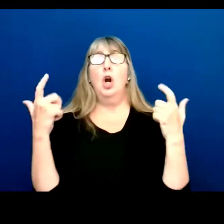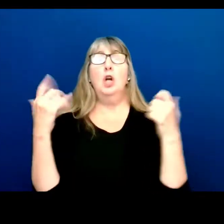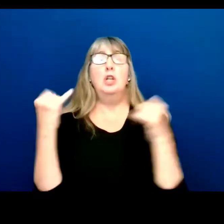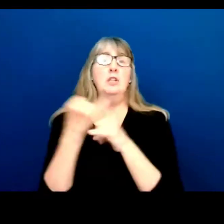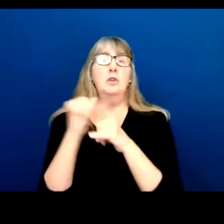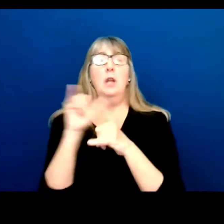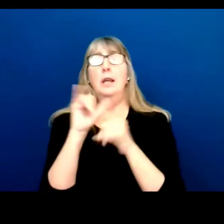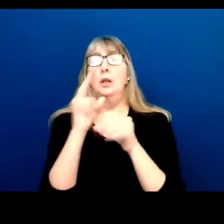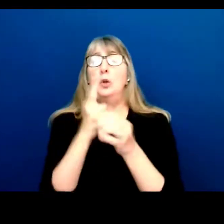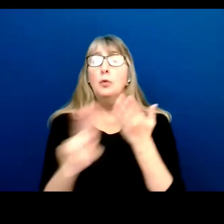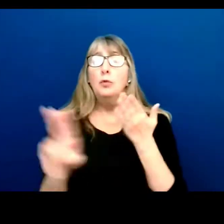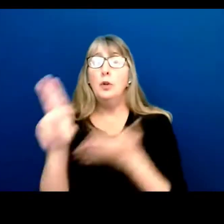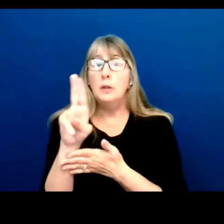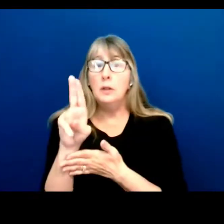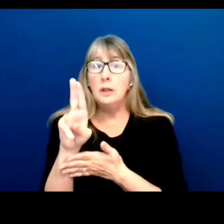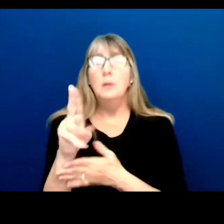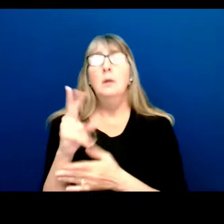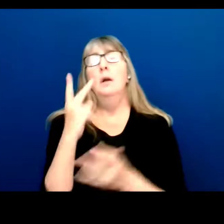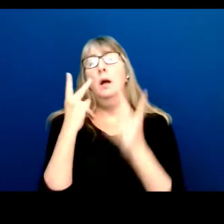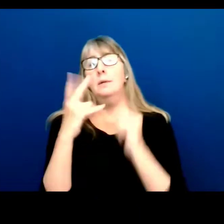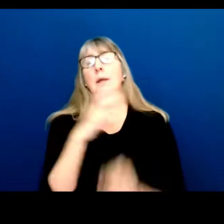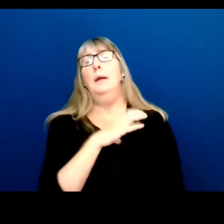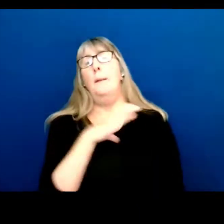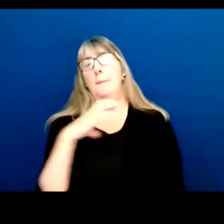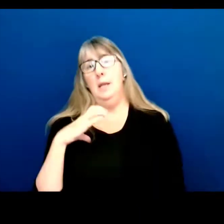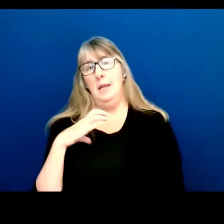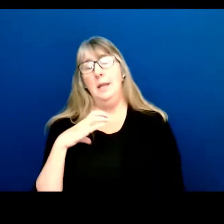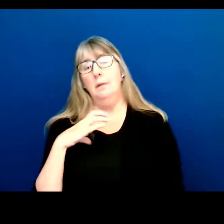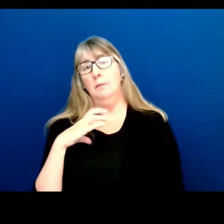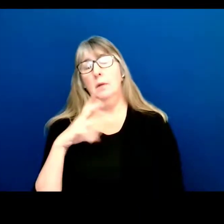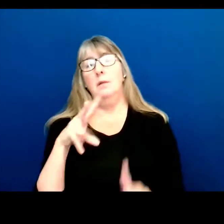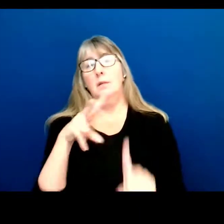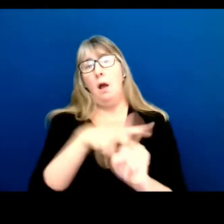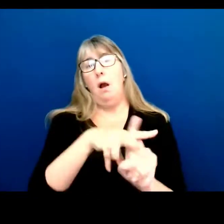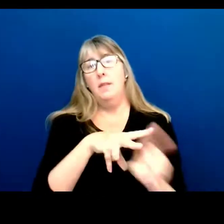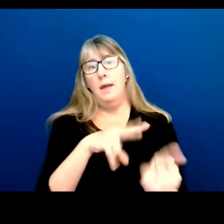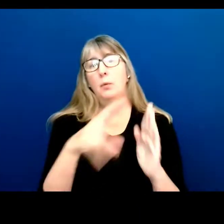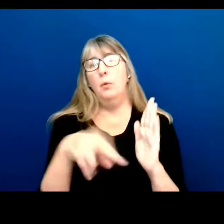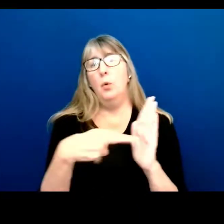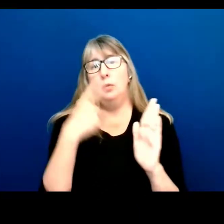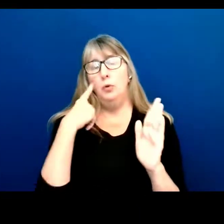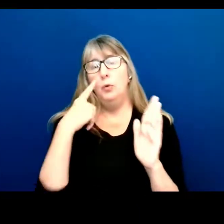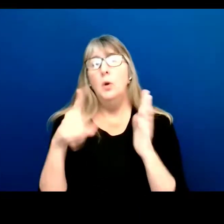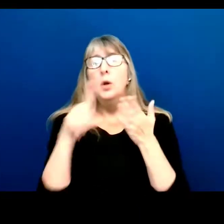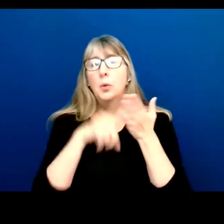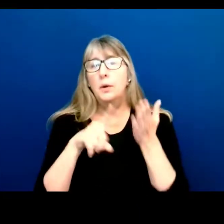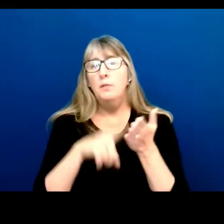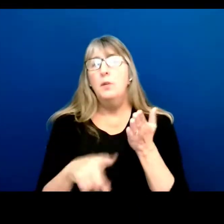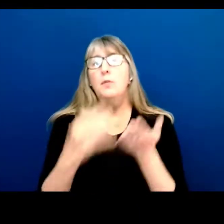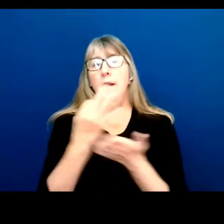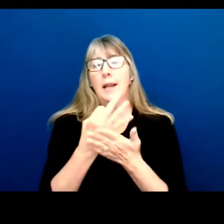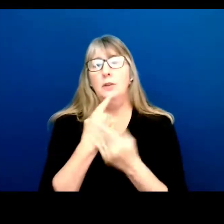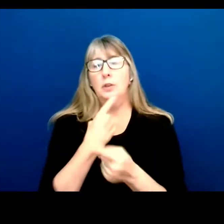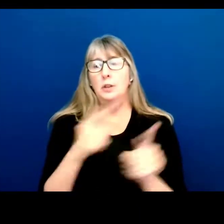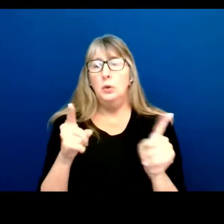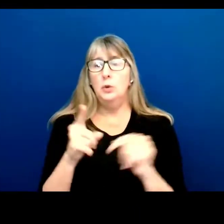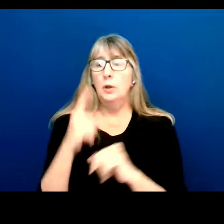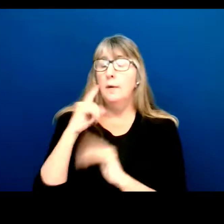I typically see a committee is assigned that will to review a financial disclosure. For a smaller institution,